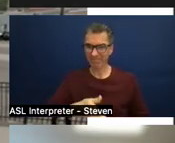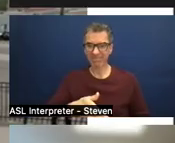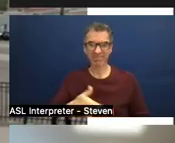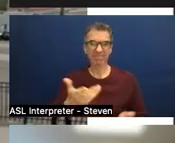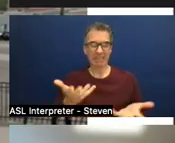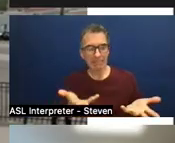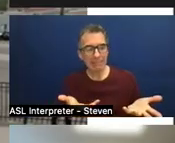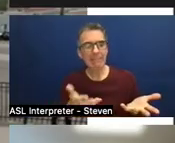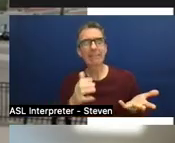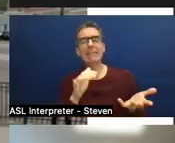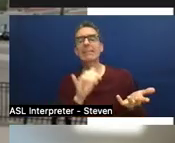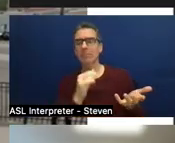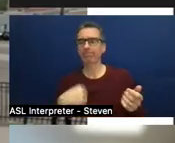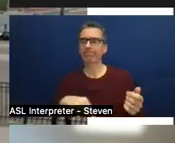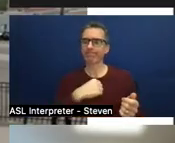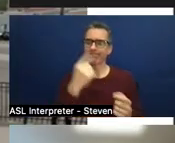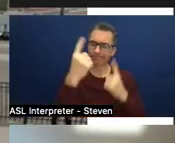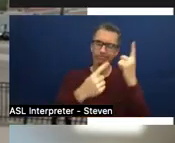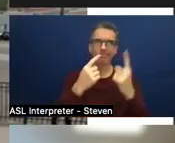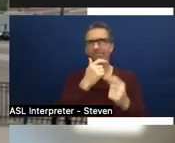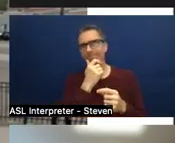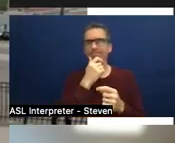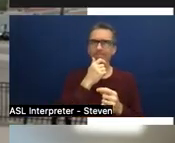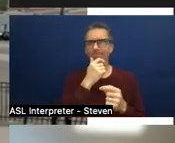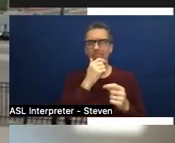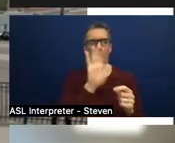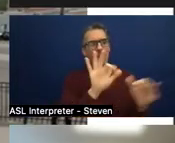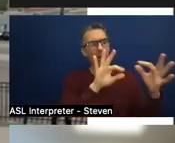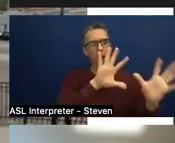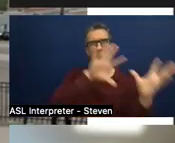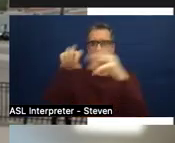through in the overall station design. And the number three shows